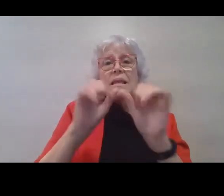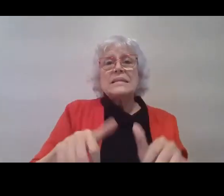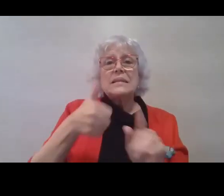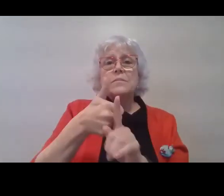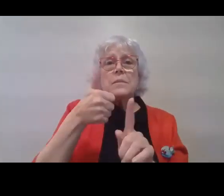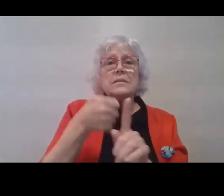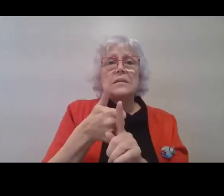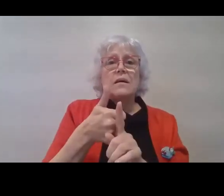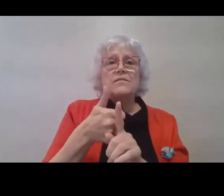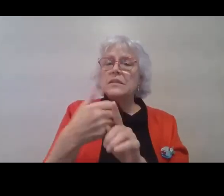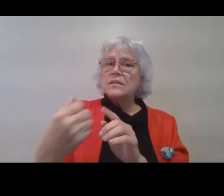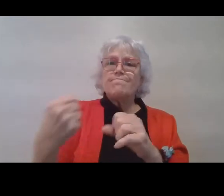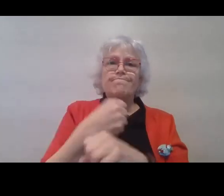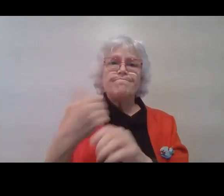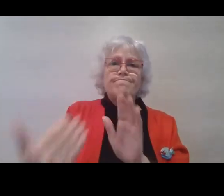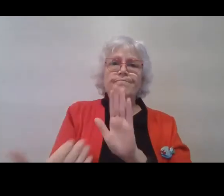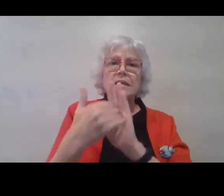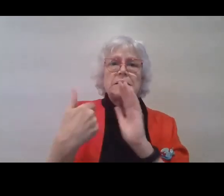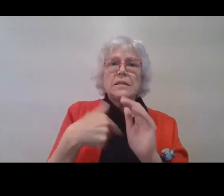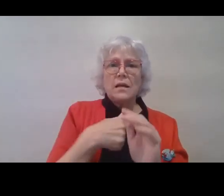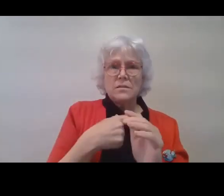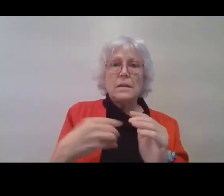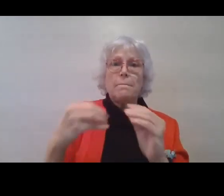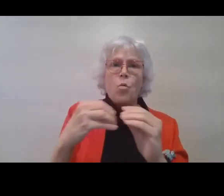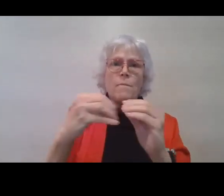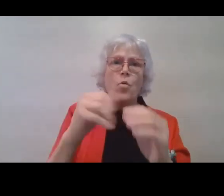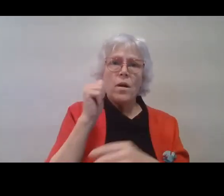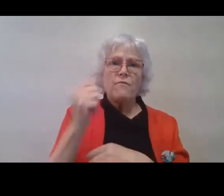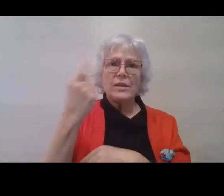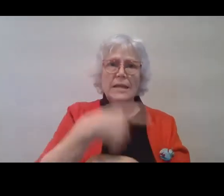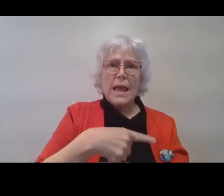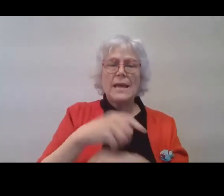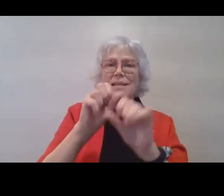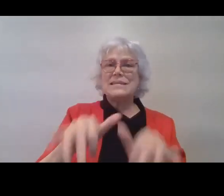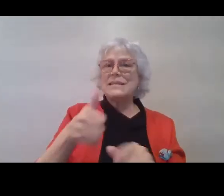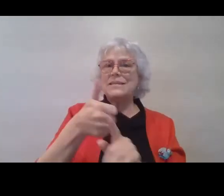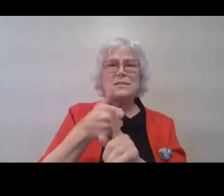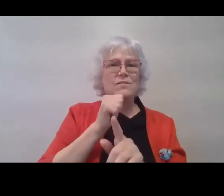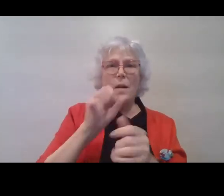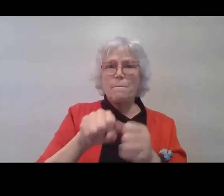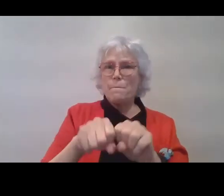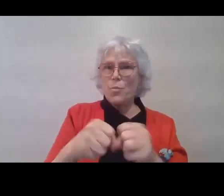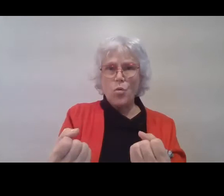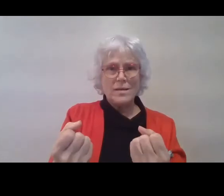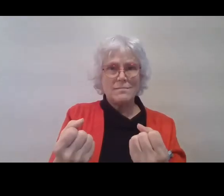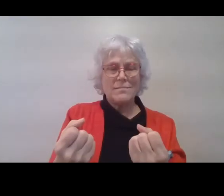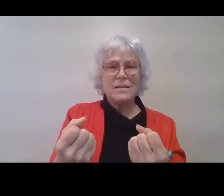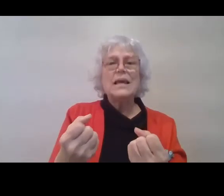against us. The system is not broken, it is working entirely as it's